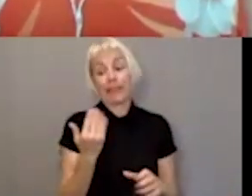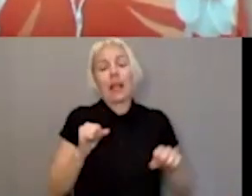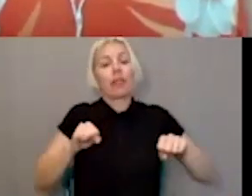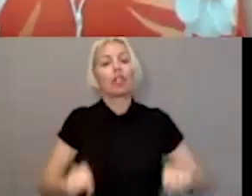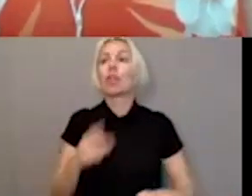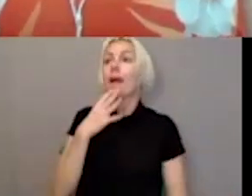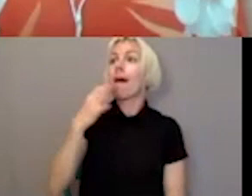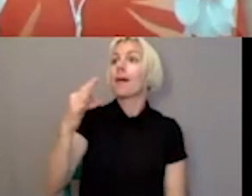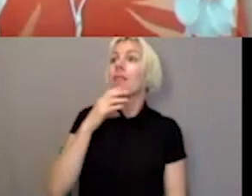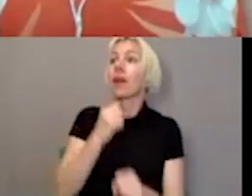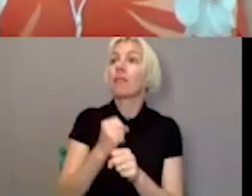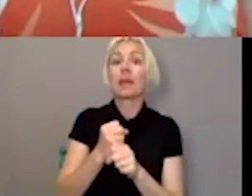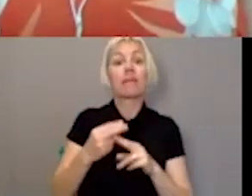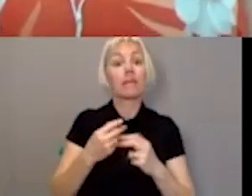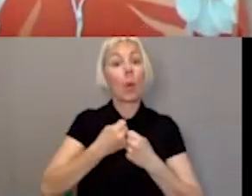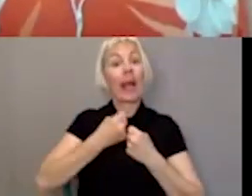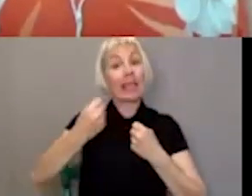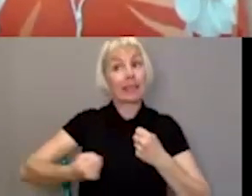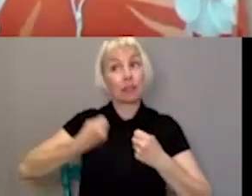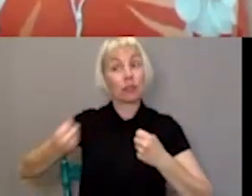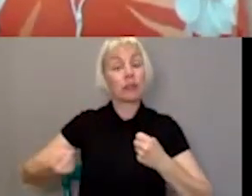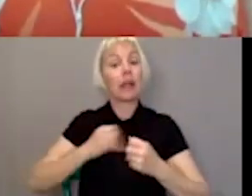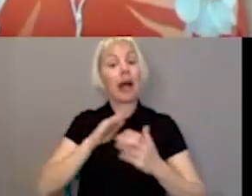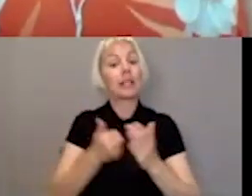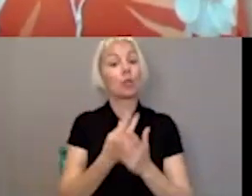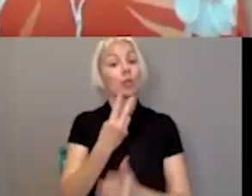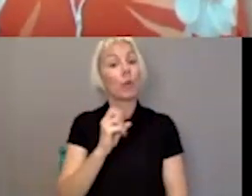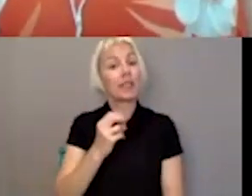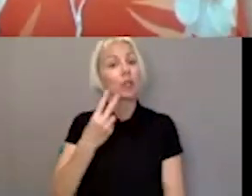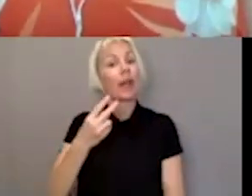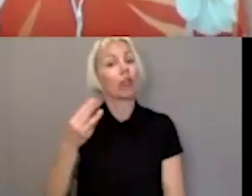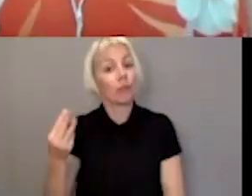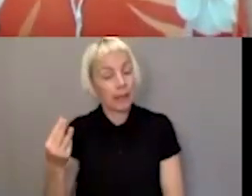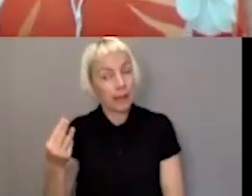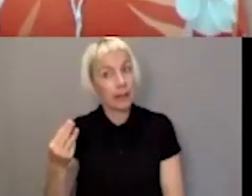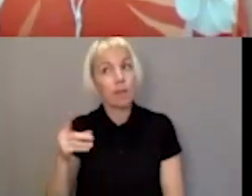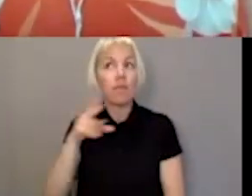2023. And we are yet hear whether as to whether that extension will be granted, but I think,